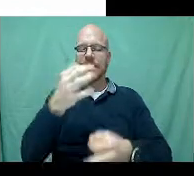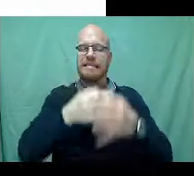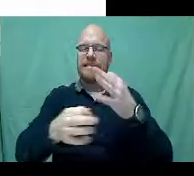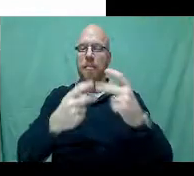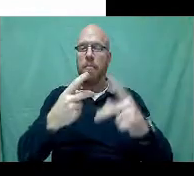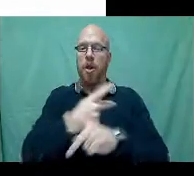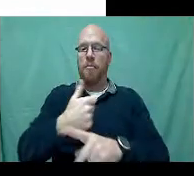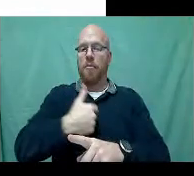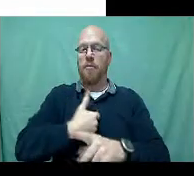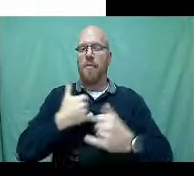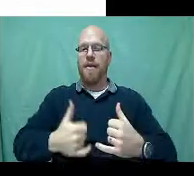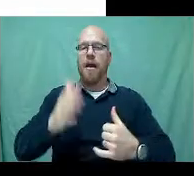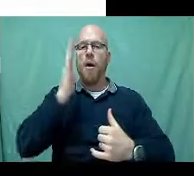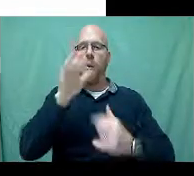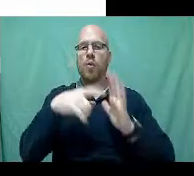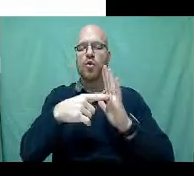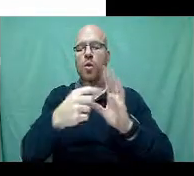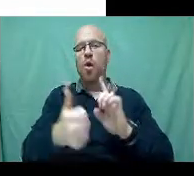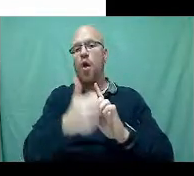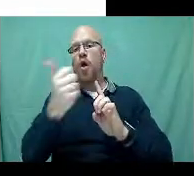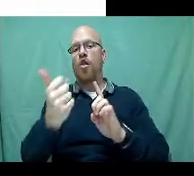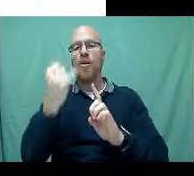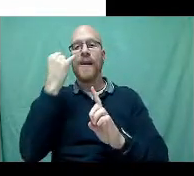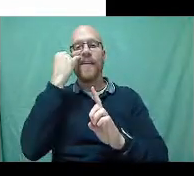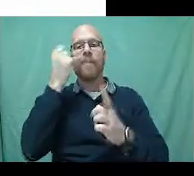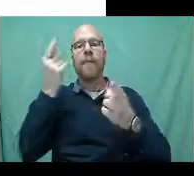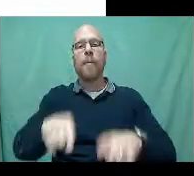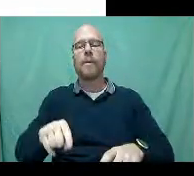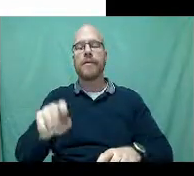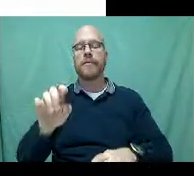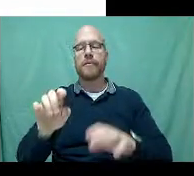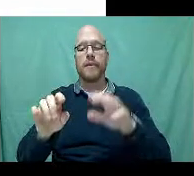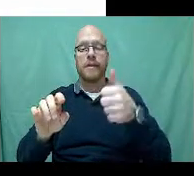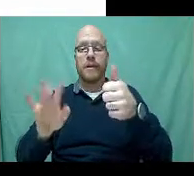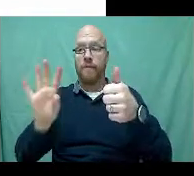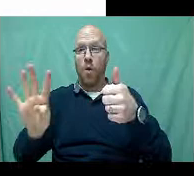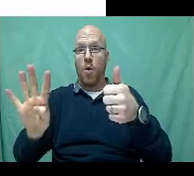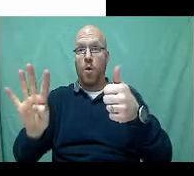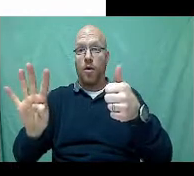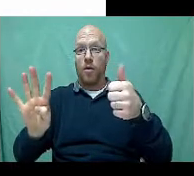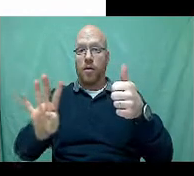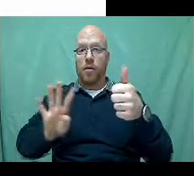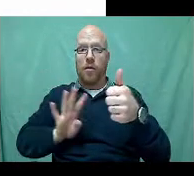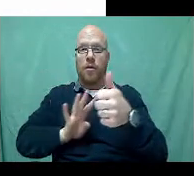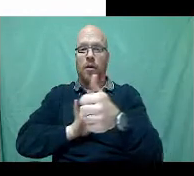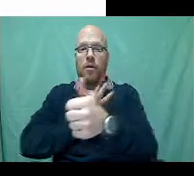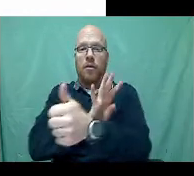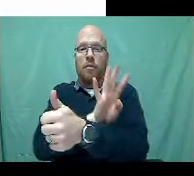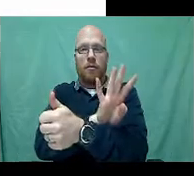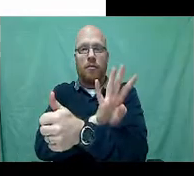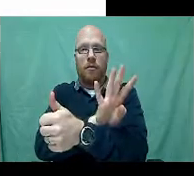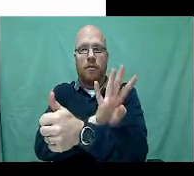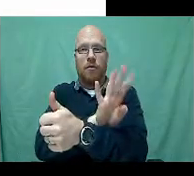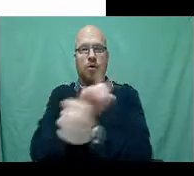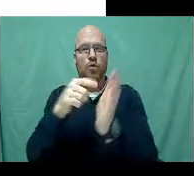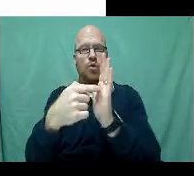We can multiply through the binomials and check our answer but right now we're going to do something different, we're going to, I'm going to reverse the 10x and 4x